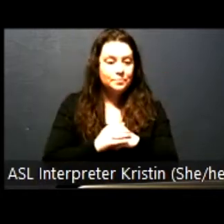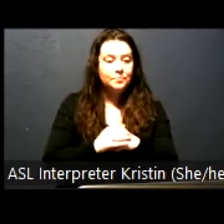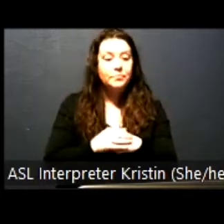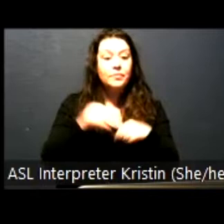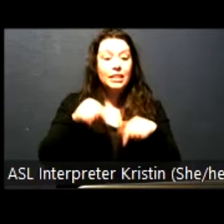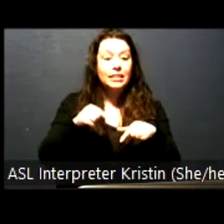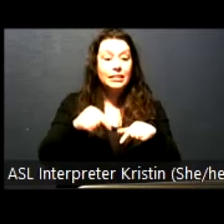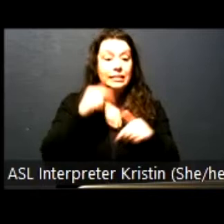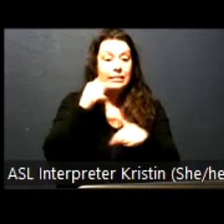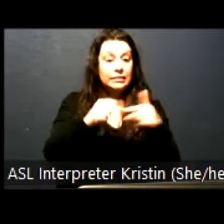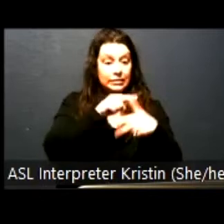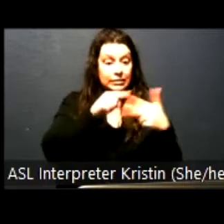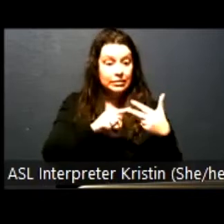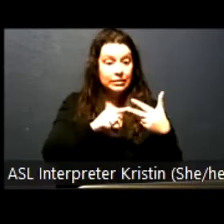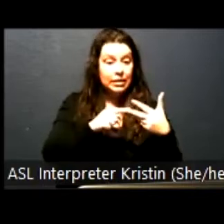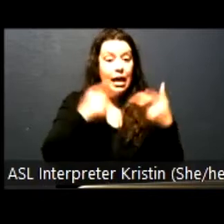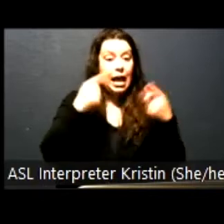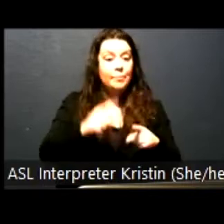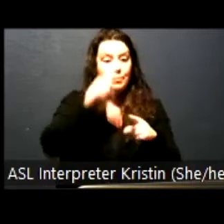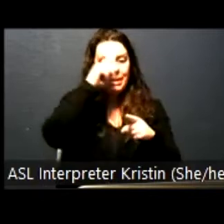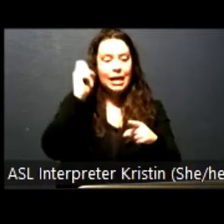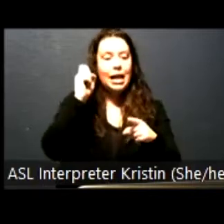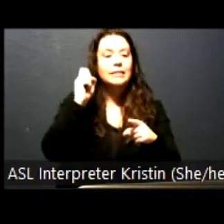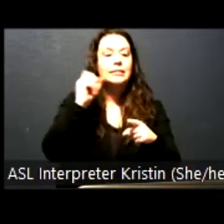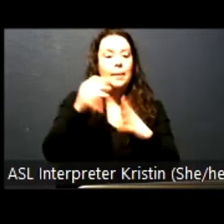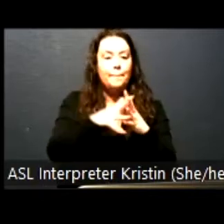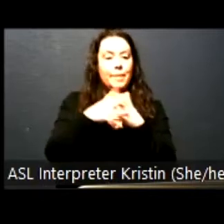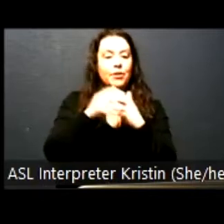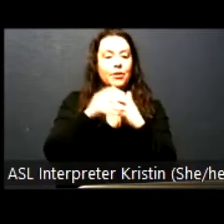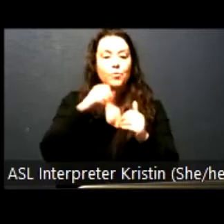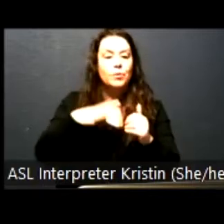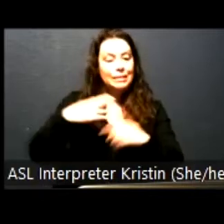American Women’s History Initiative, and is a collaborative event between the Smithsonian's